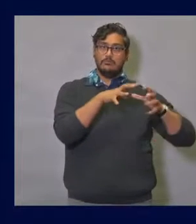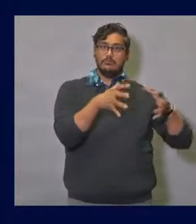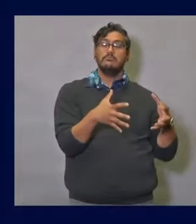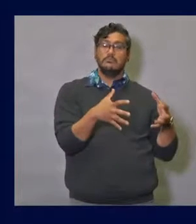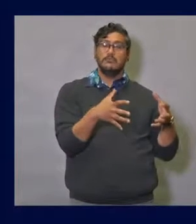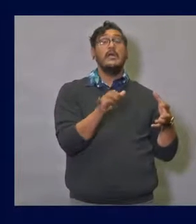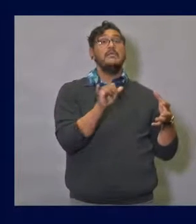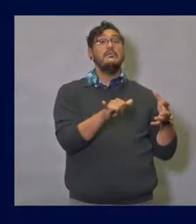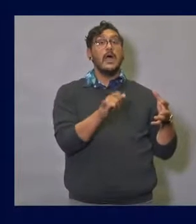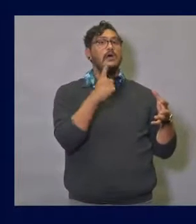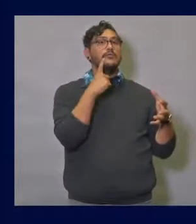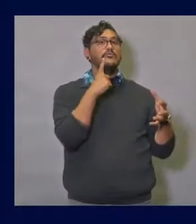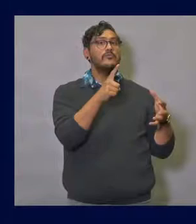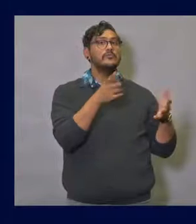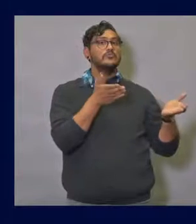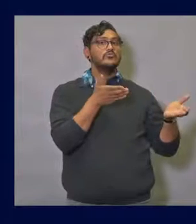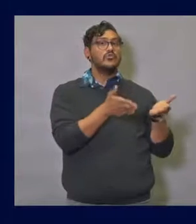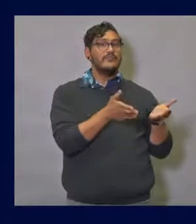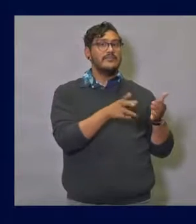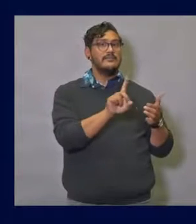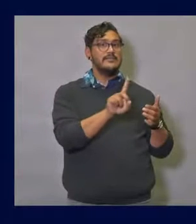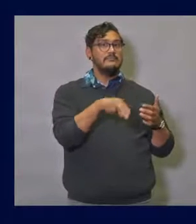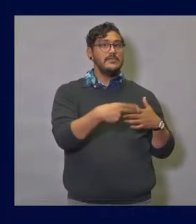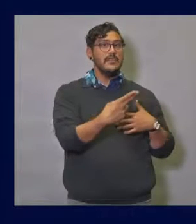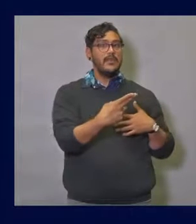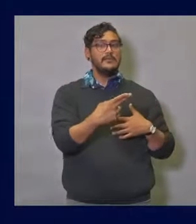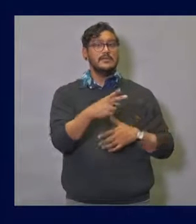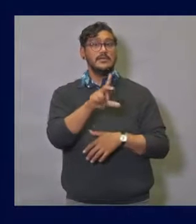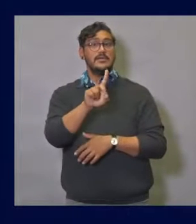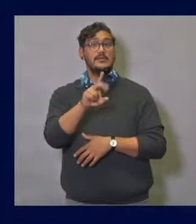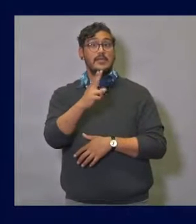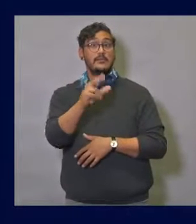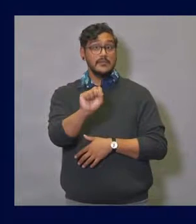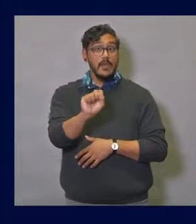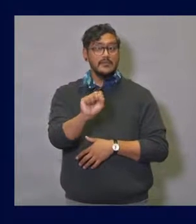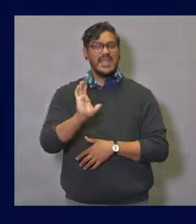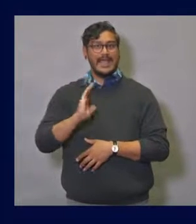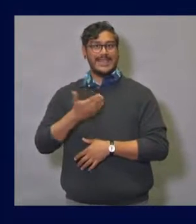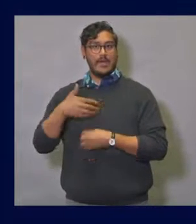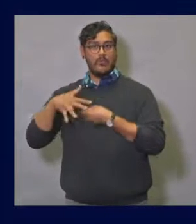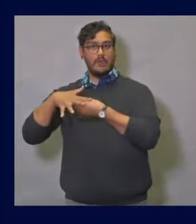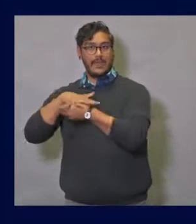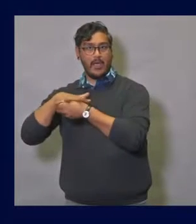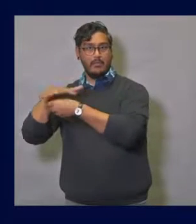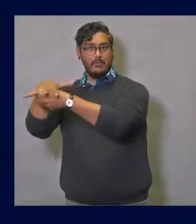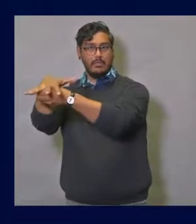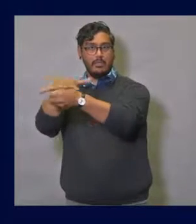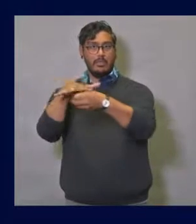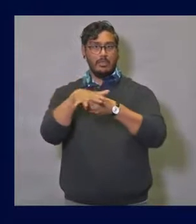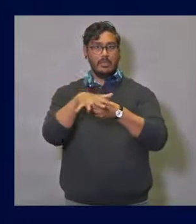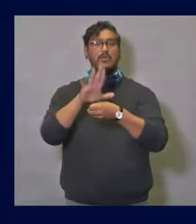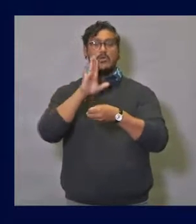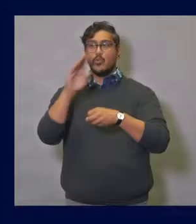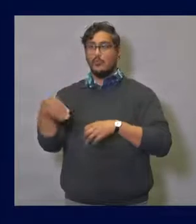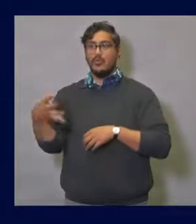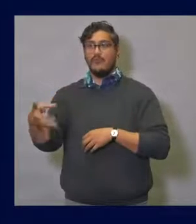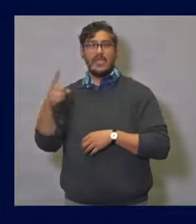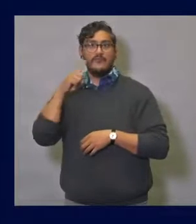VACCINE DIRECTLY TO THE COUNTY. THESE ALLOCATIONS WILL BE MADE